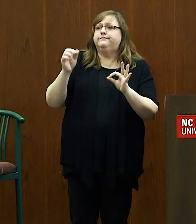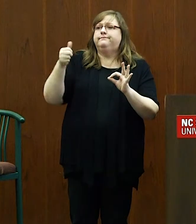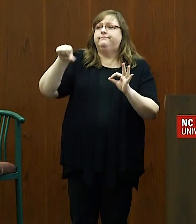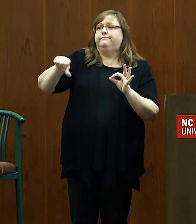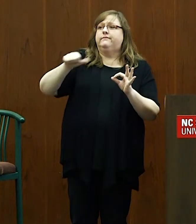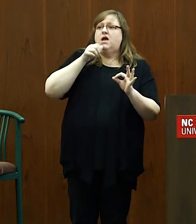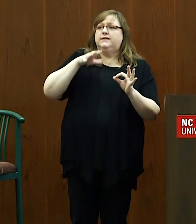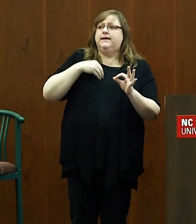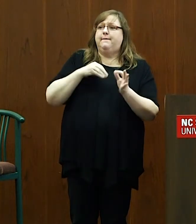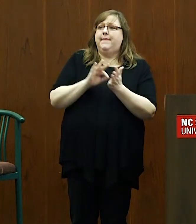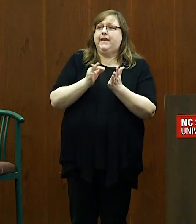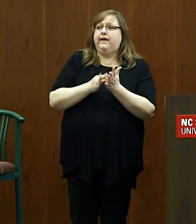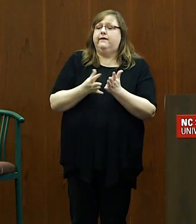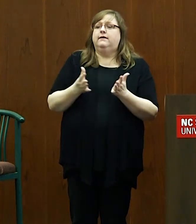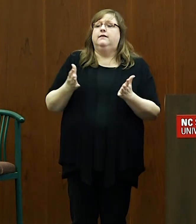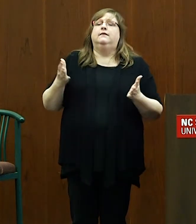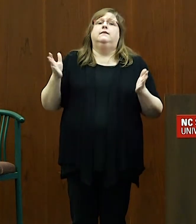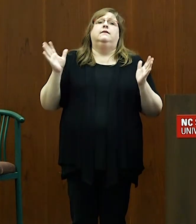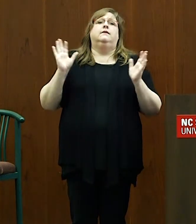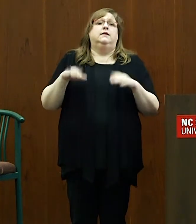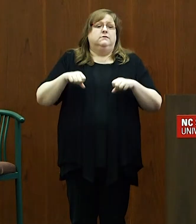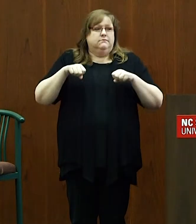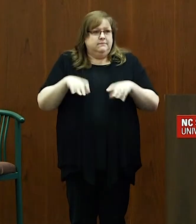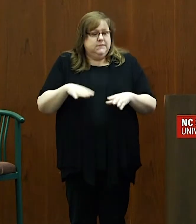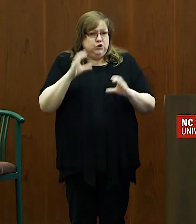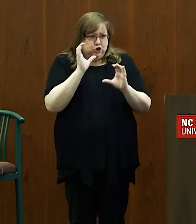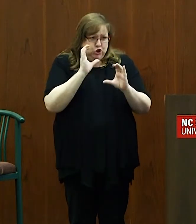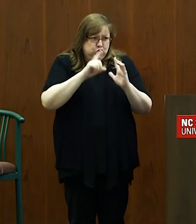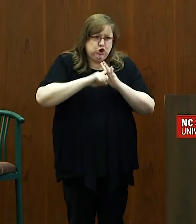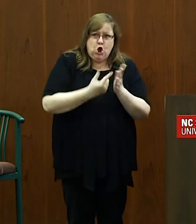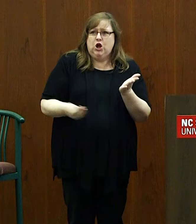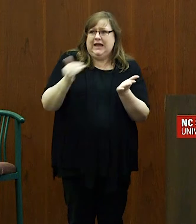start searching all over again. This process is frustrating and exhausting.